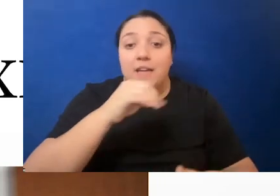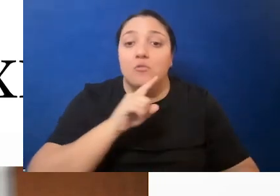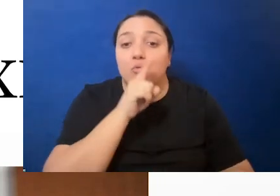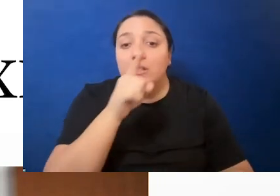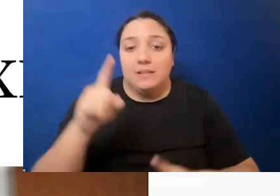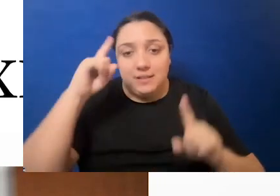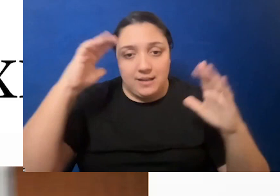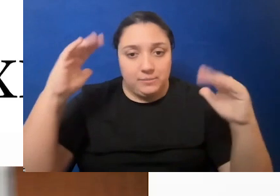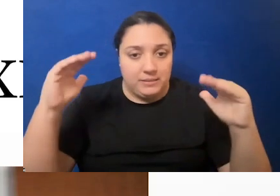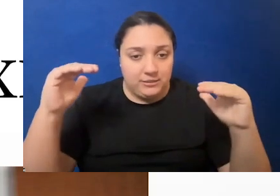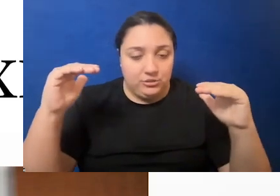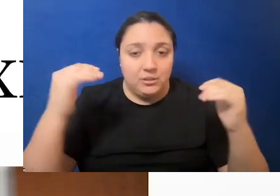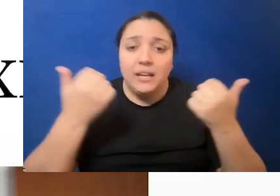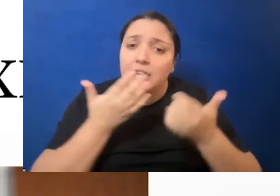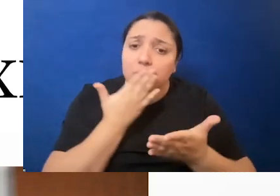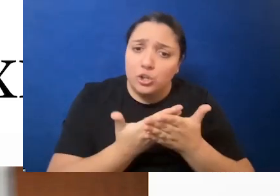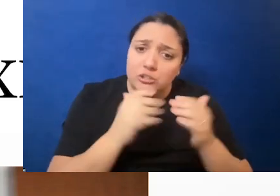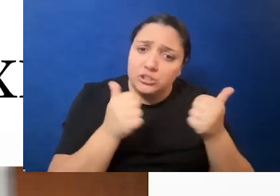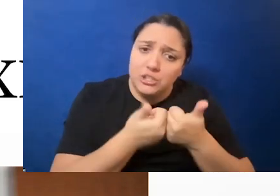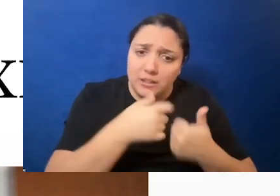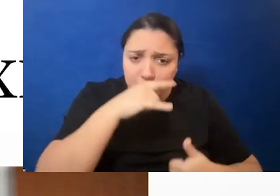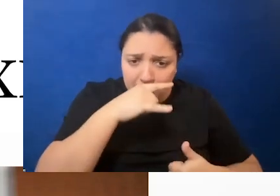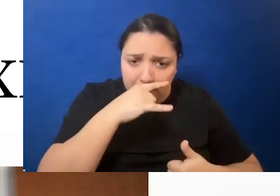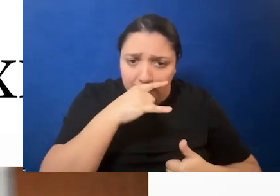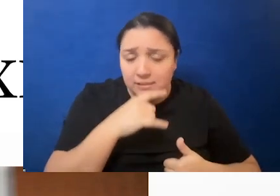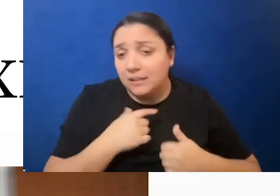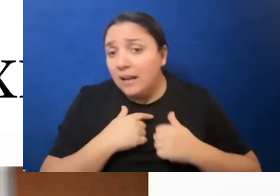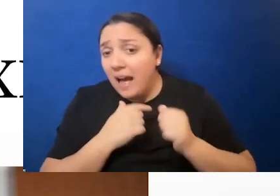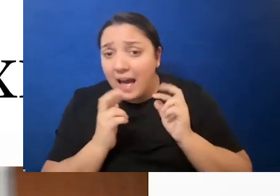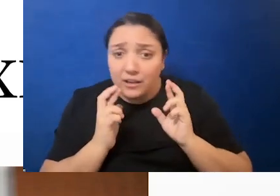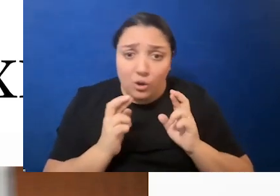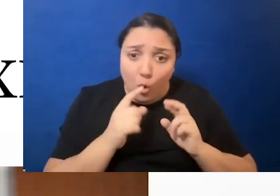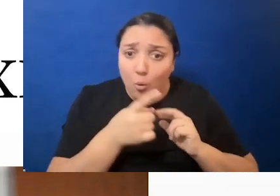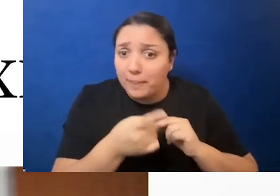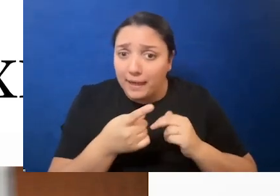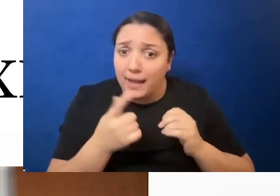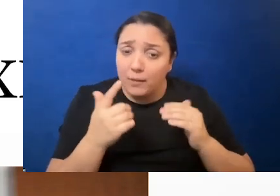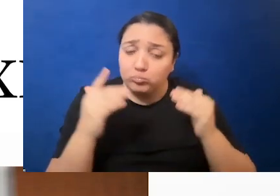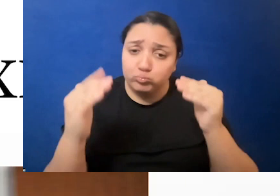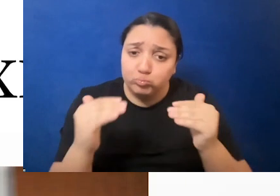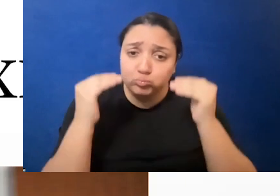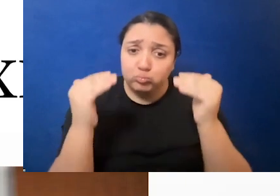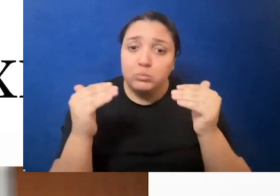IT IS GOOD TO CHALLENGE OUR KIDS AND HOPE THEY RISE UP, BUT SOMETIMES WE JUST NEED TO ADJUST